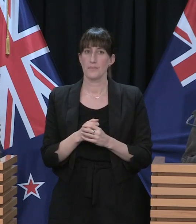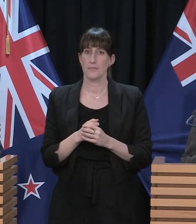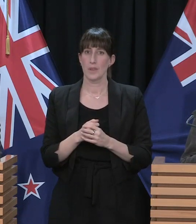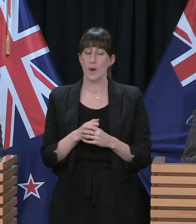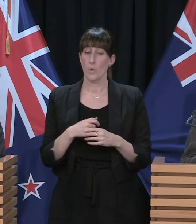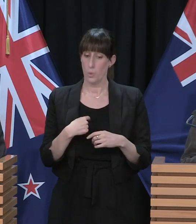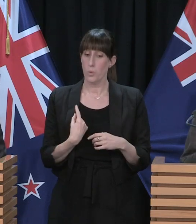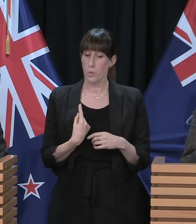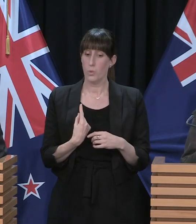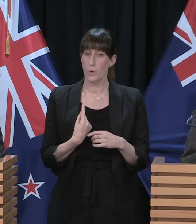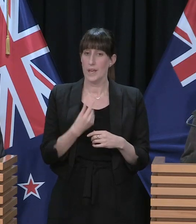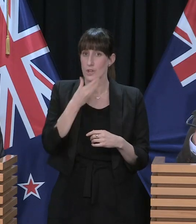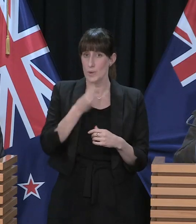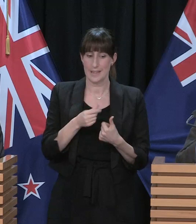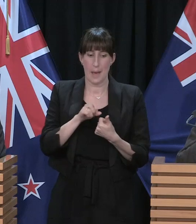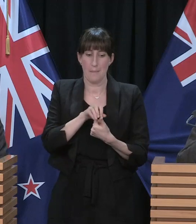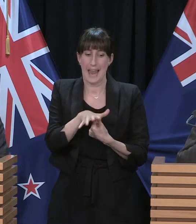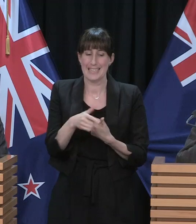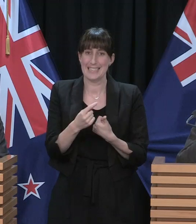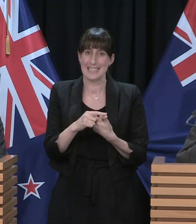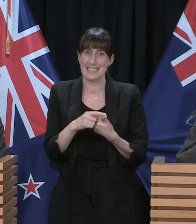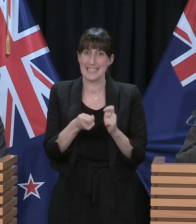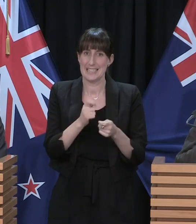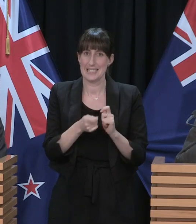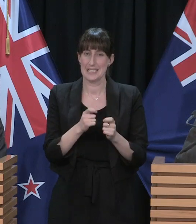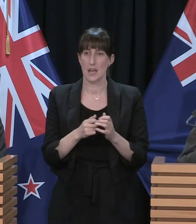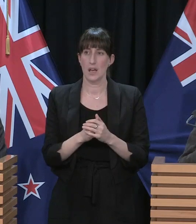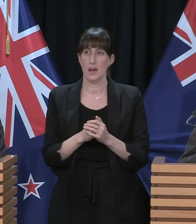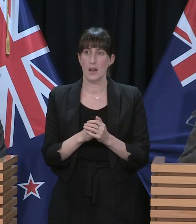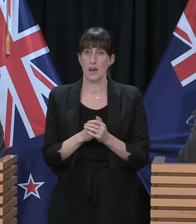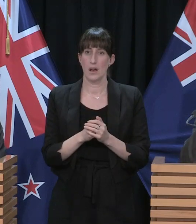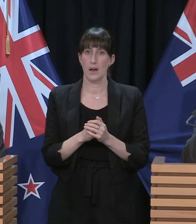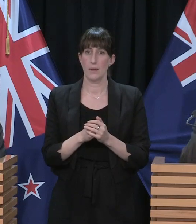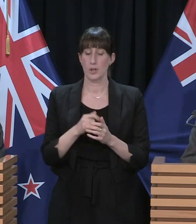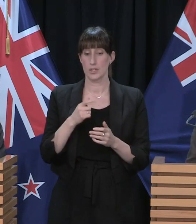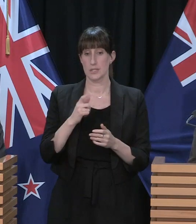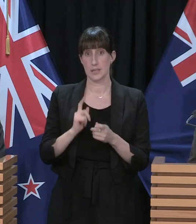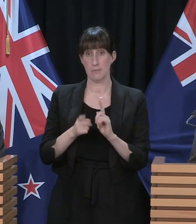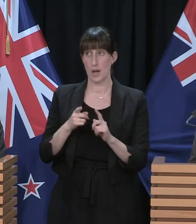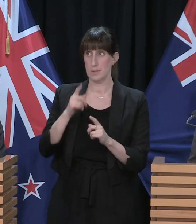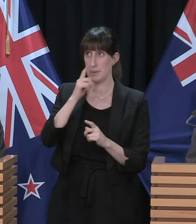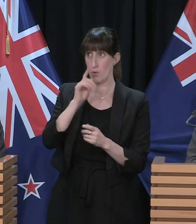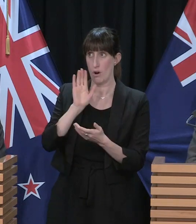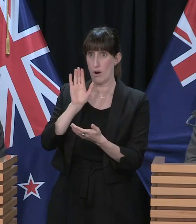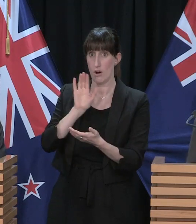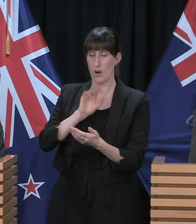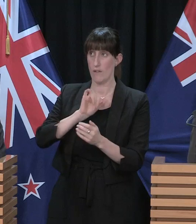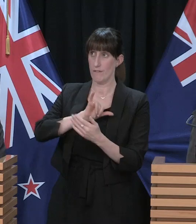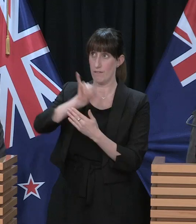antibody testing as part of our follow-up of these - as part of the investigations we're doing of these people